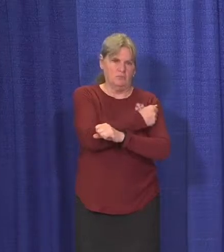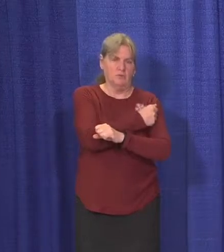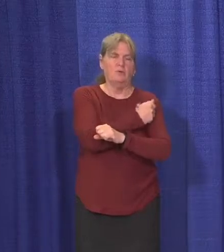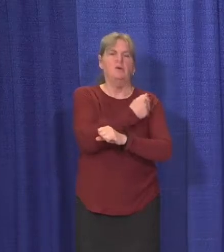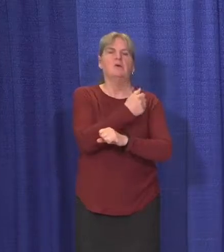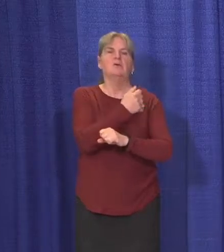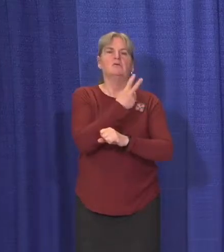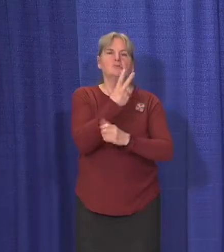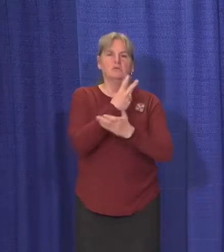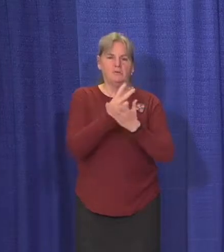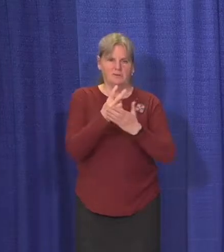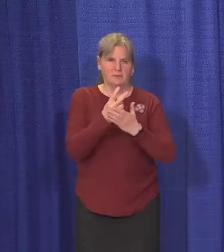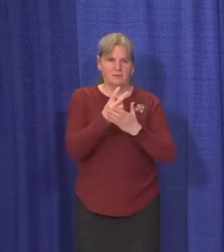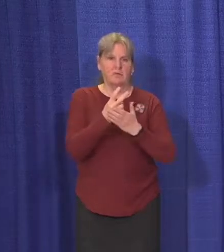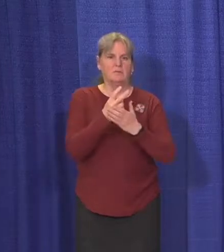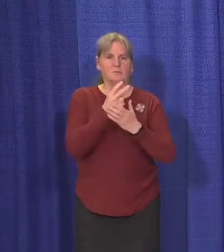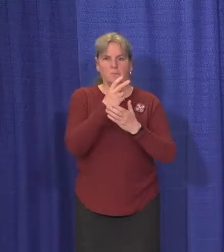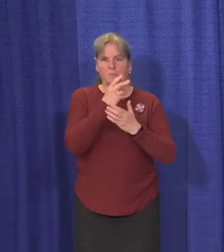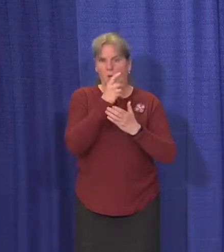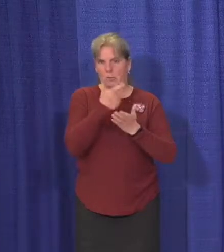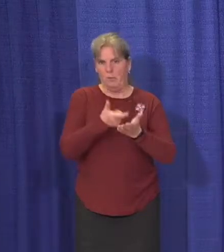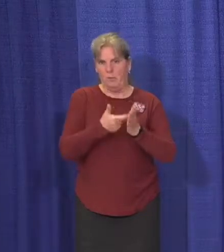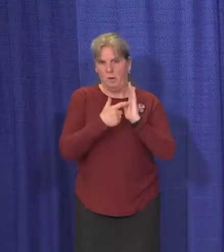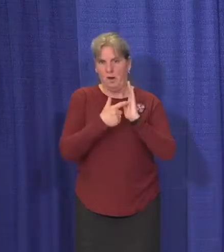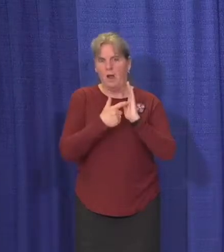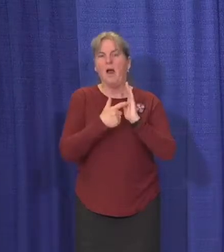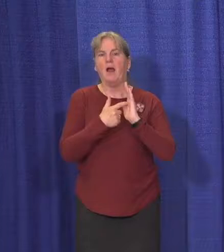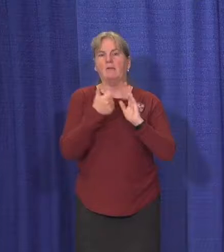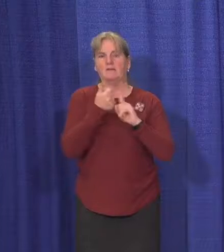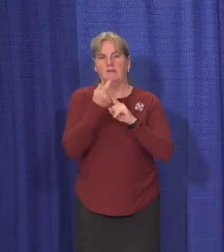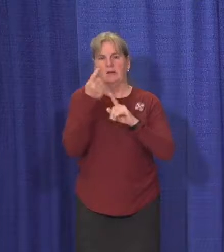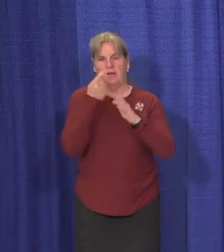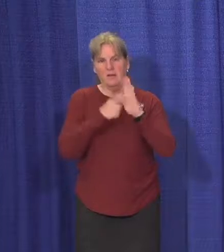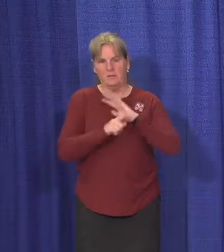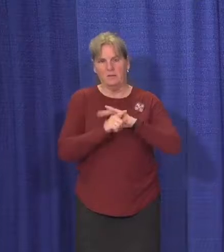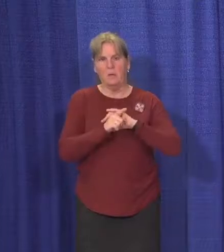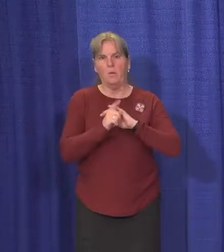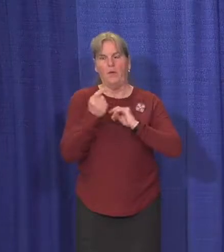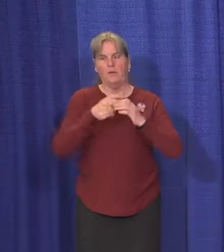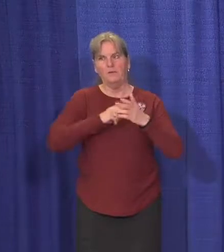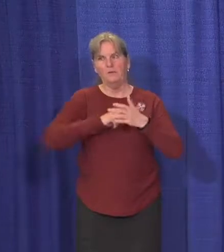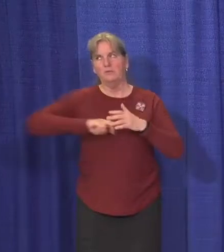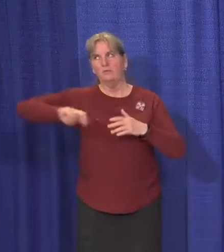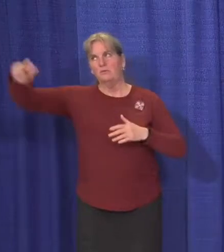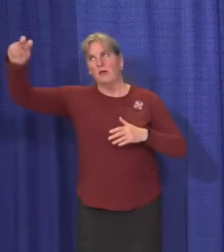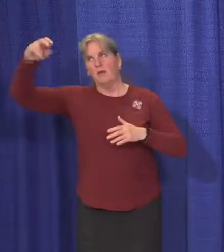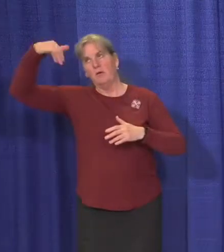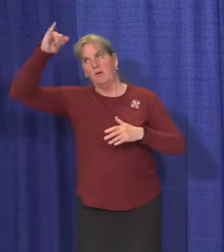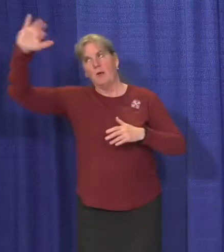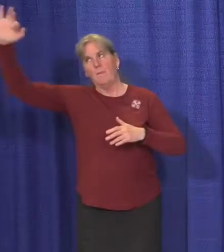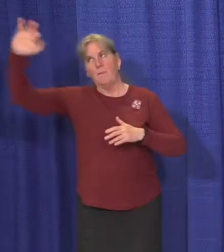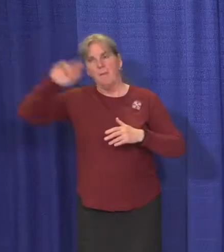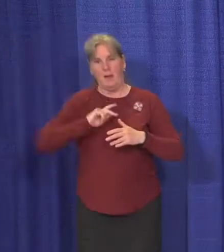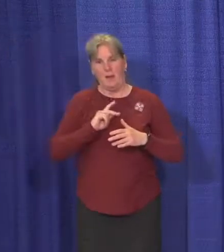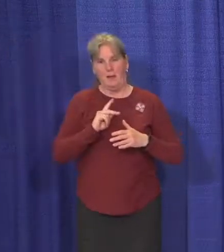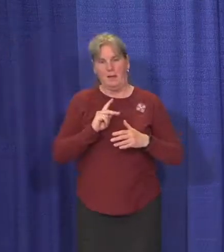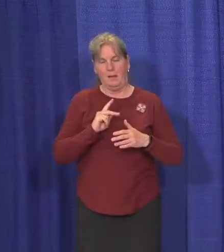vaccine status to be able not to self isolate. We know that that practically